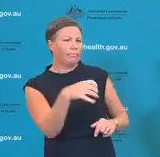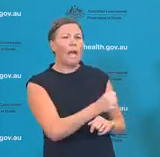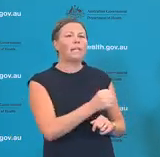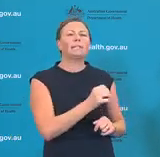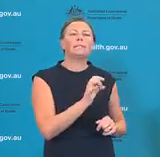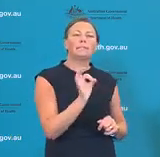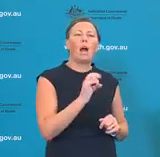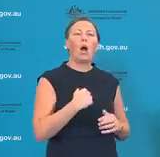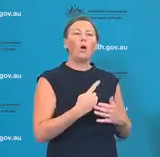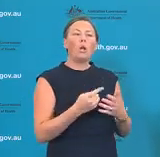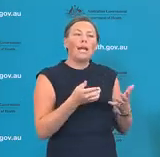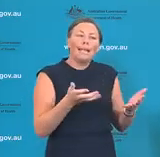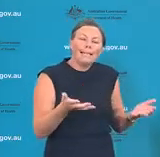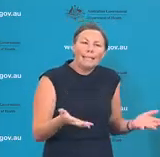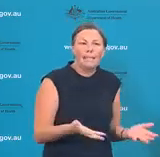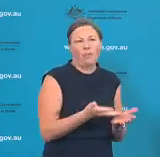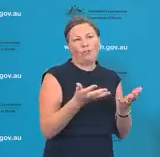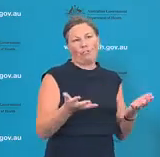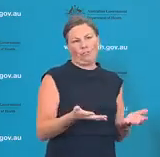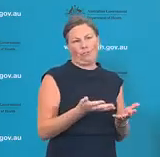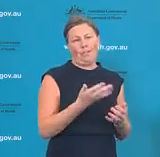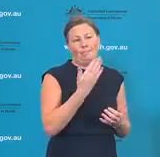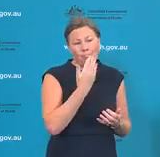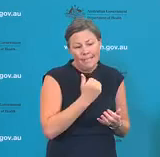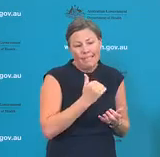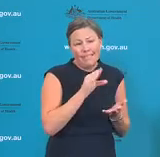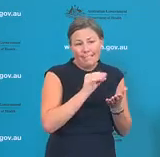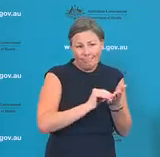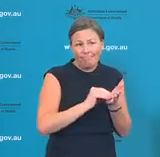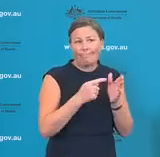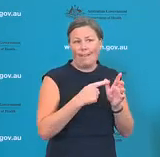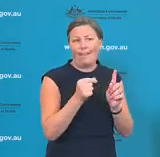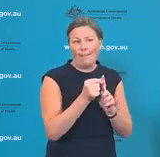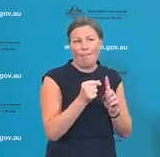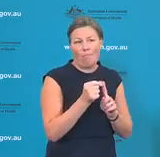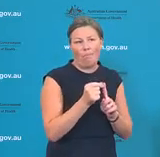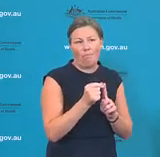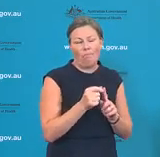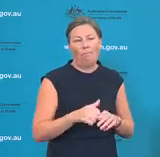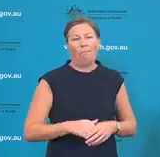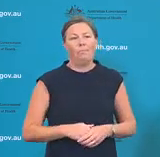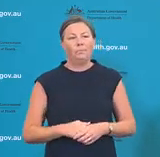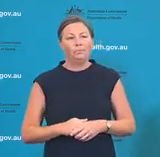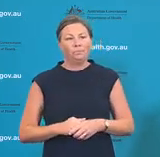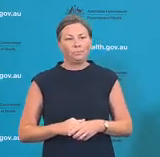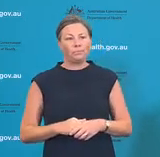health professionals that as a part of our community to do this if they choose to do so